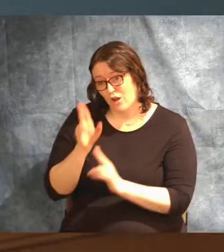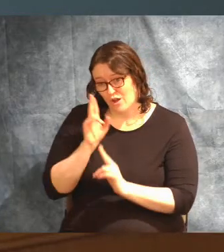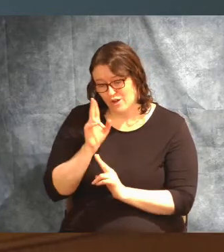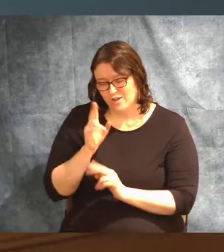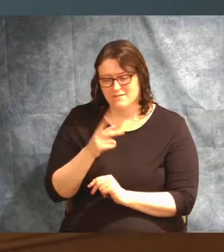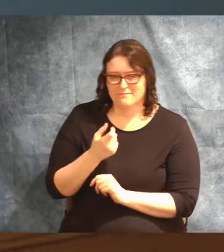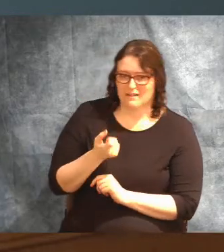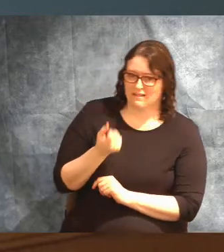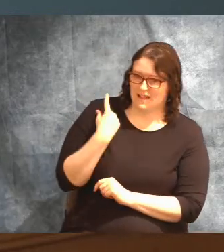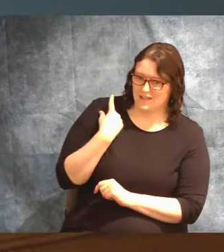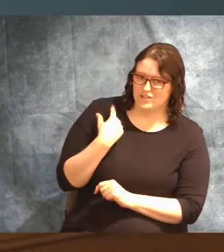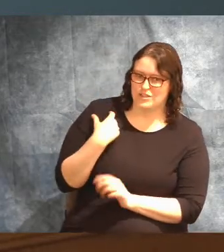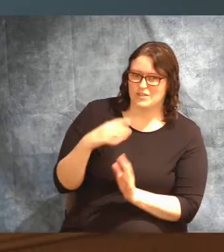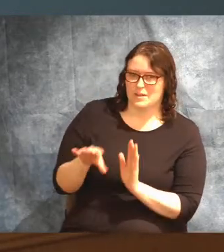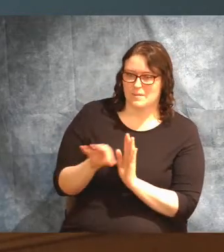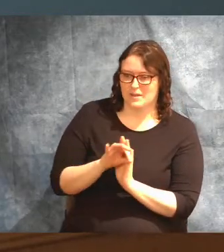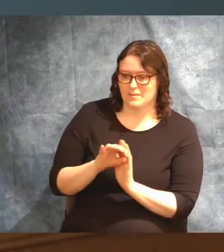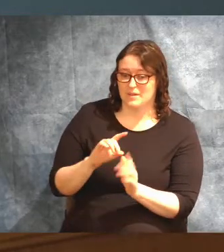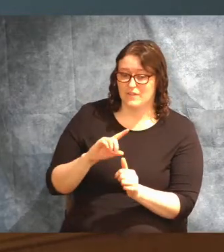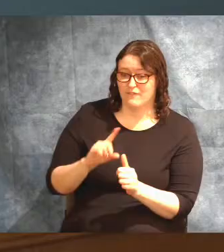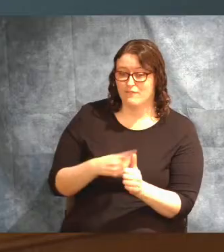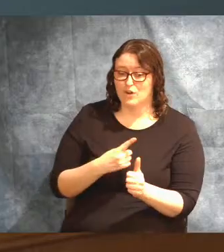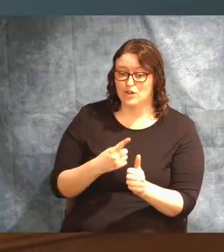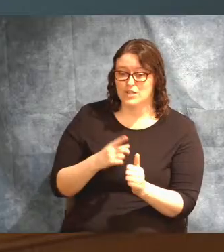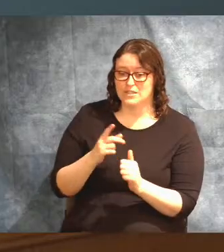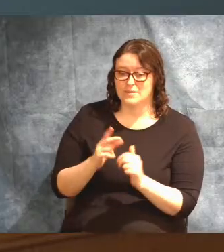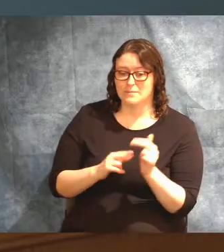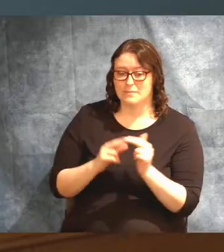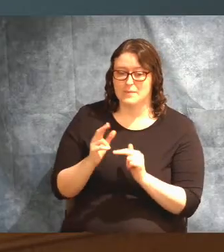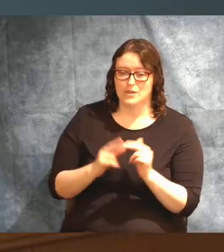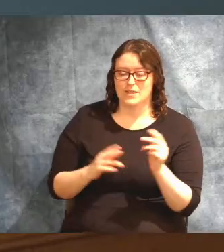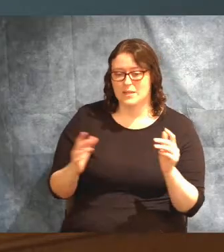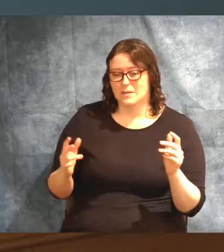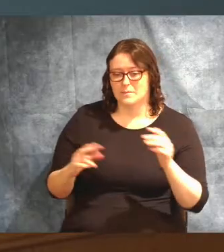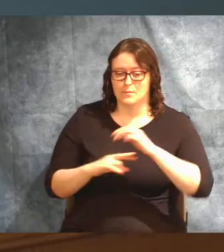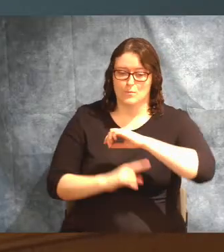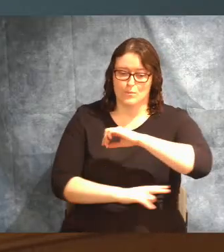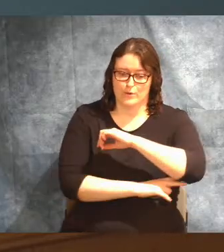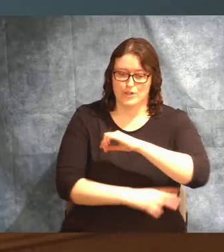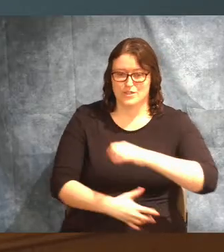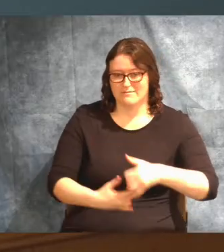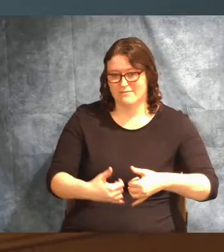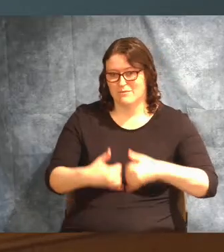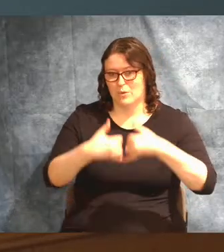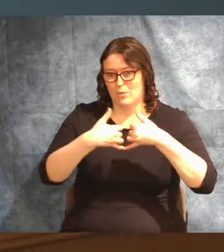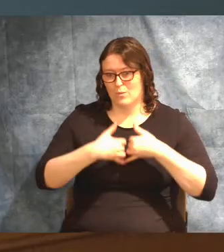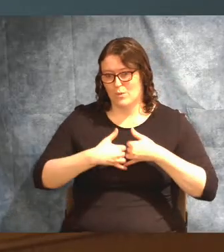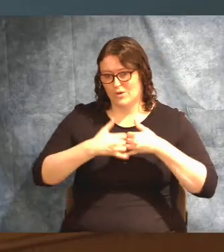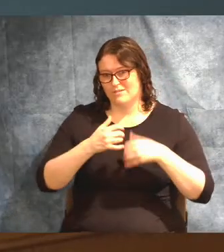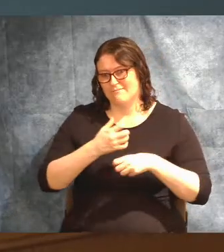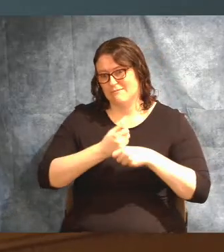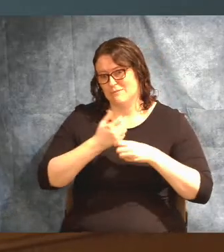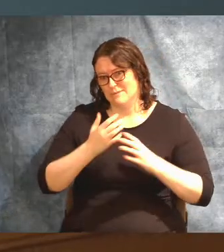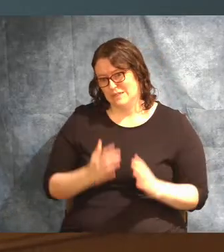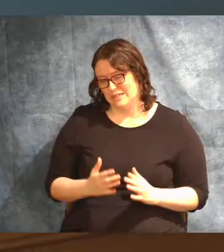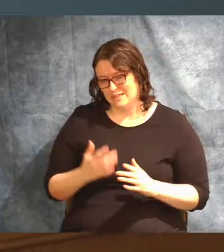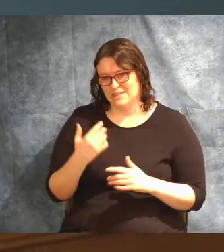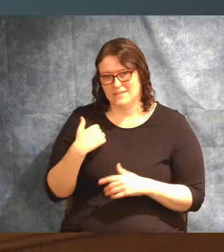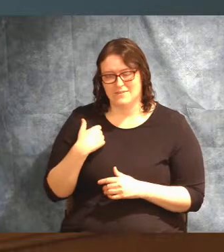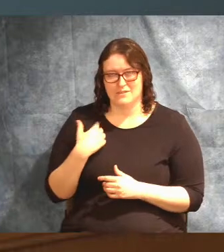was chosen as the first building bridges recipient award for I have over almost 50 years as a social